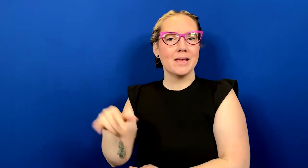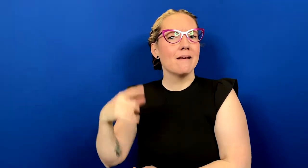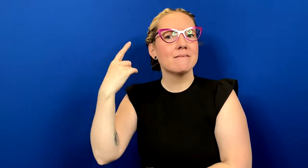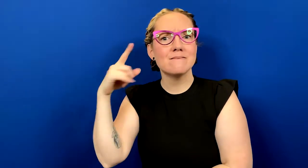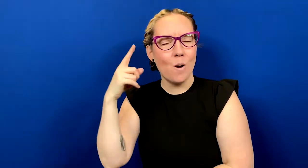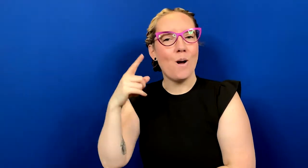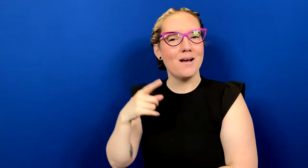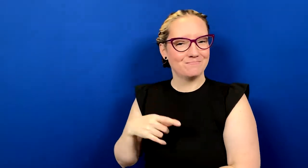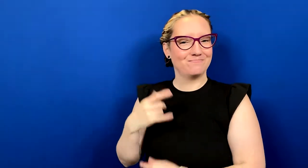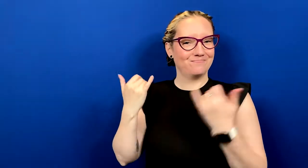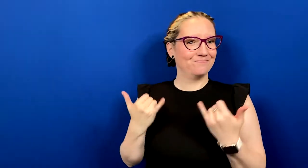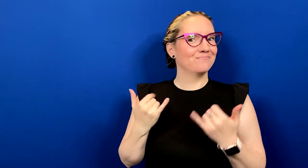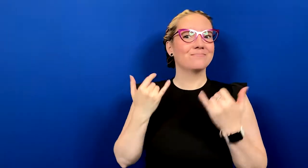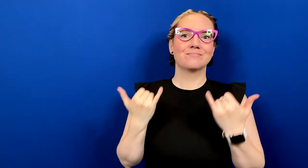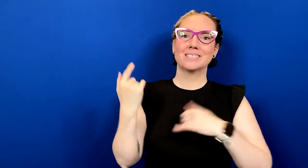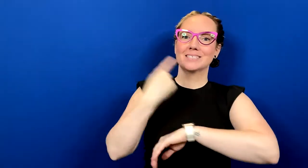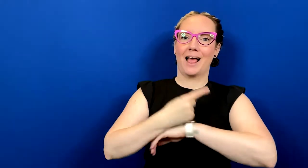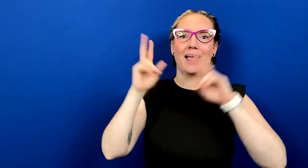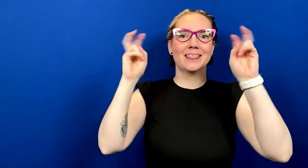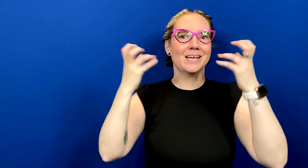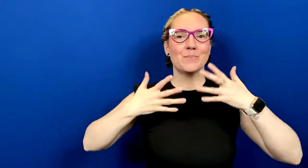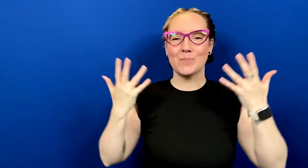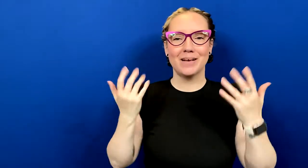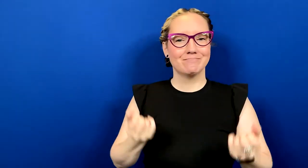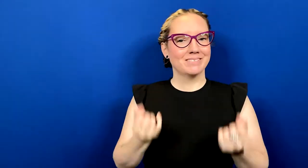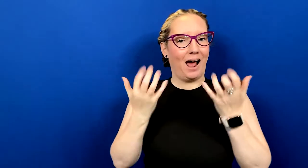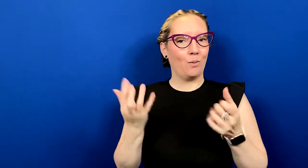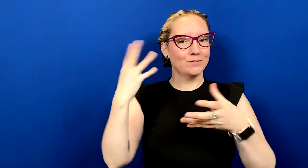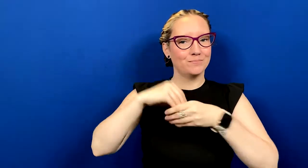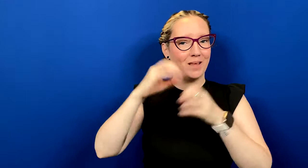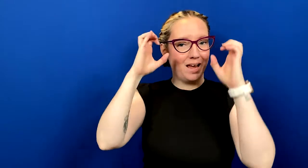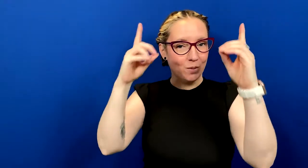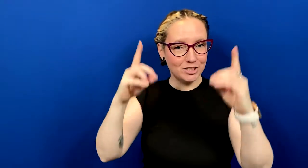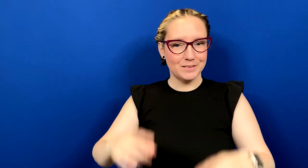for today's theme, Sign Languages in Education.